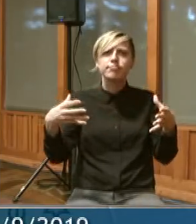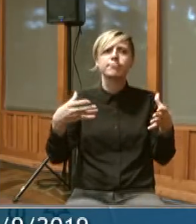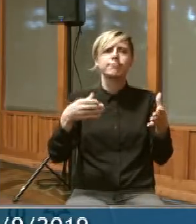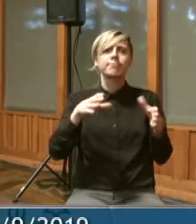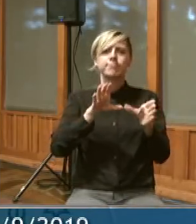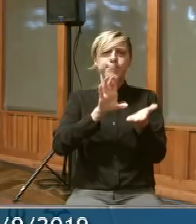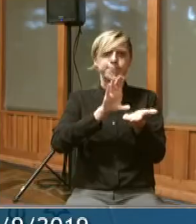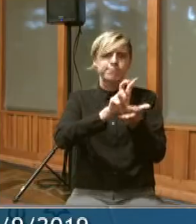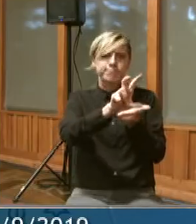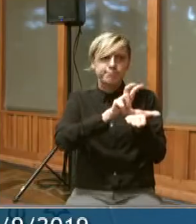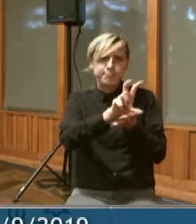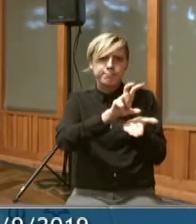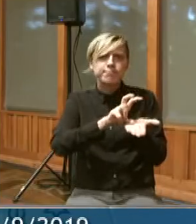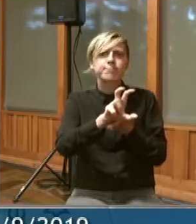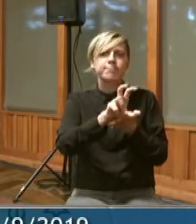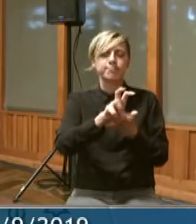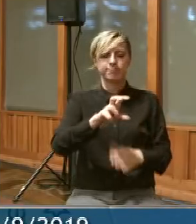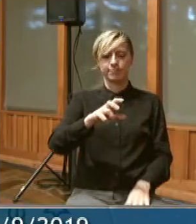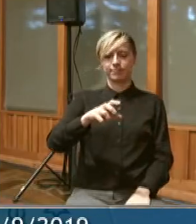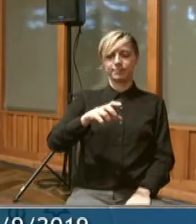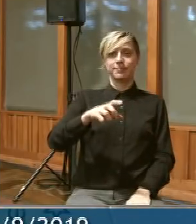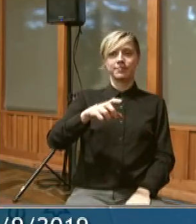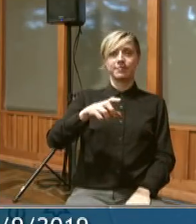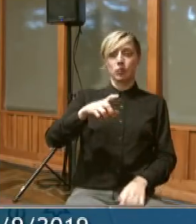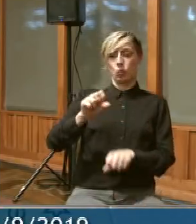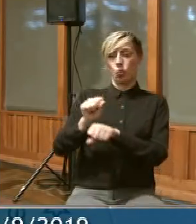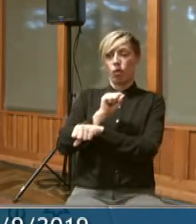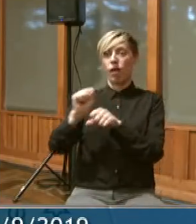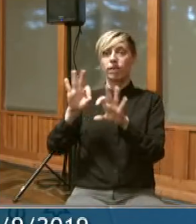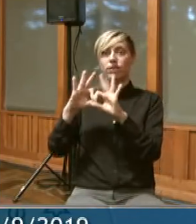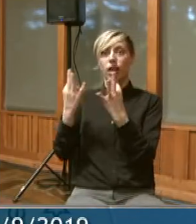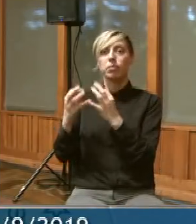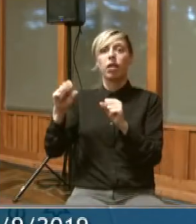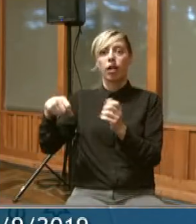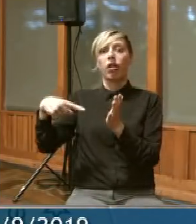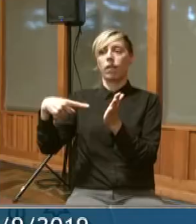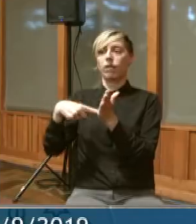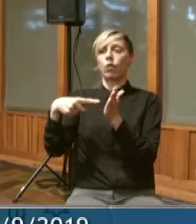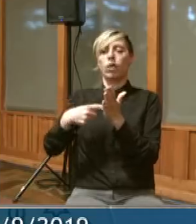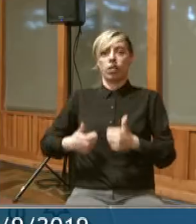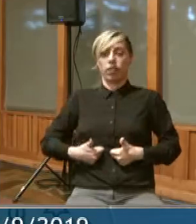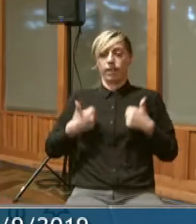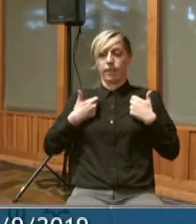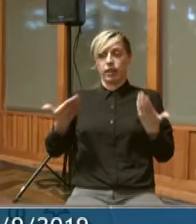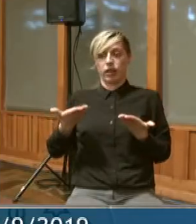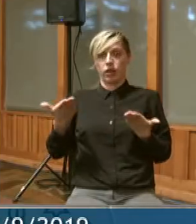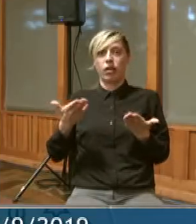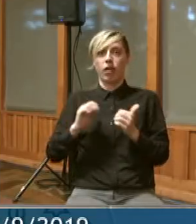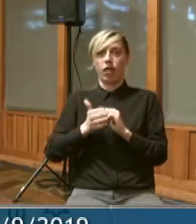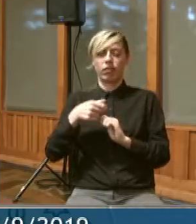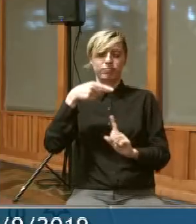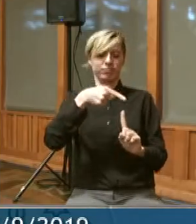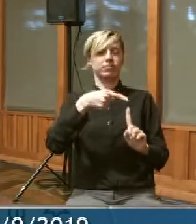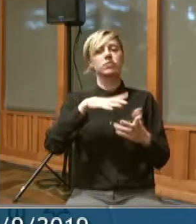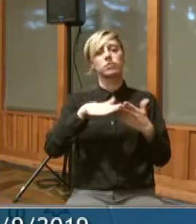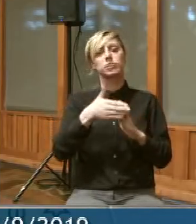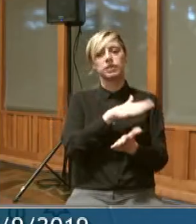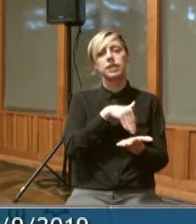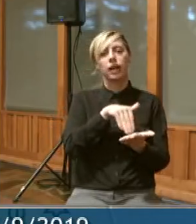HEALTH SERVICES, FULLY FUND PARKS, TO EXPAND OUR PRESCHOOLS. THIS IS HEART OF OUR COMMUNITIES. WE SHOULD BE EXPANDING AND FUNDING THEM.